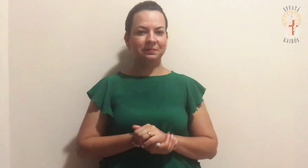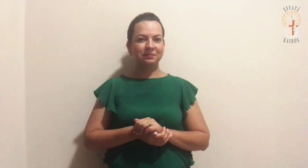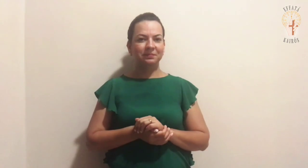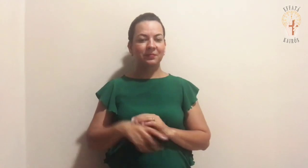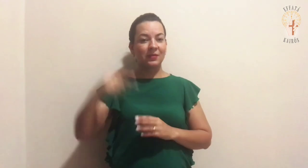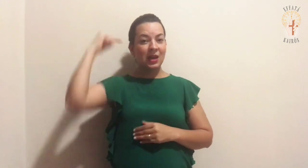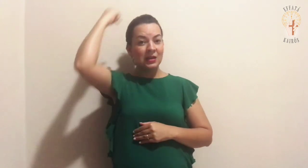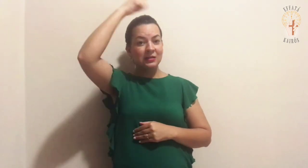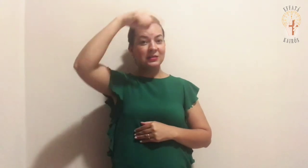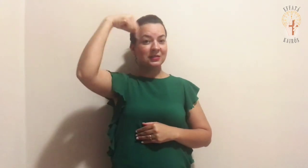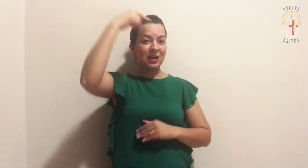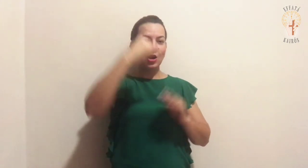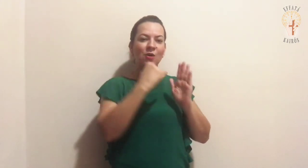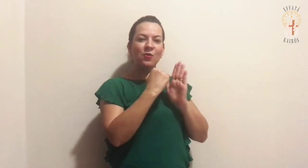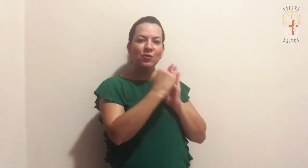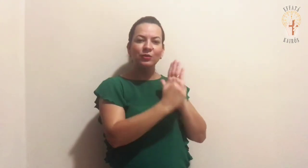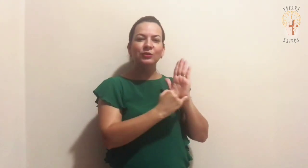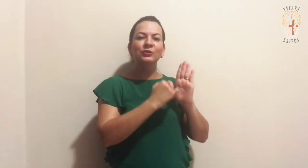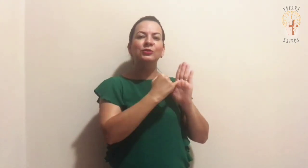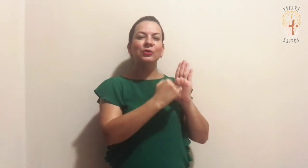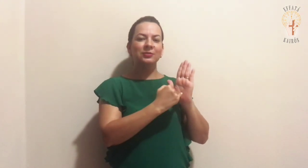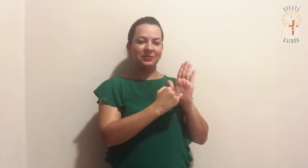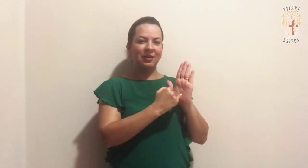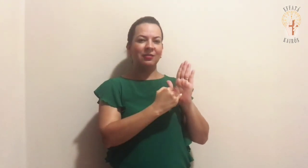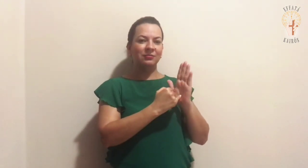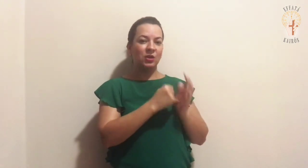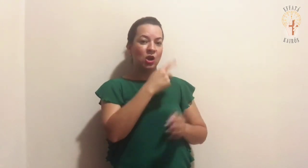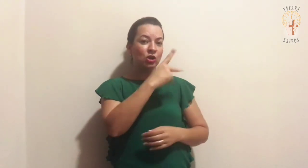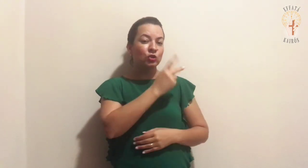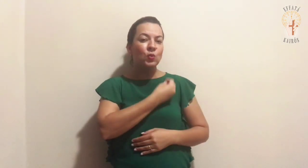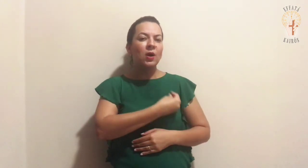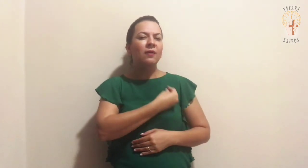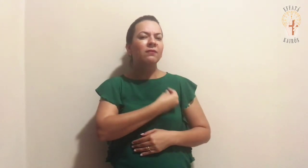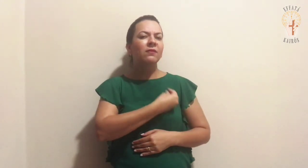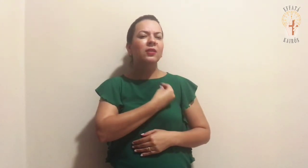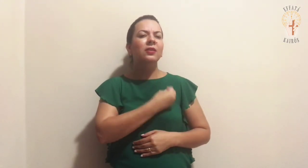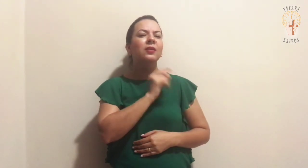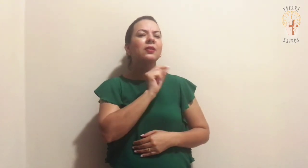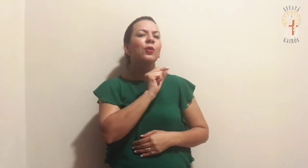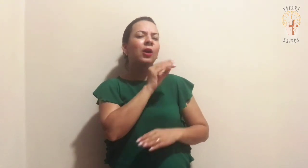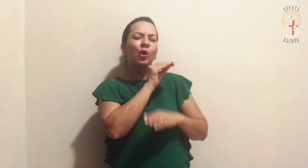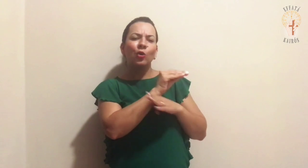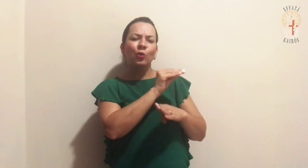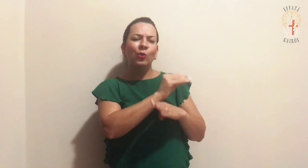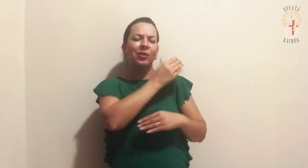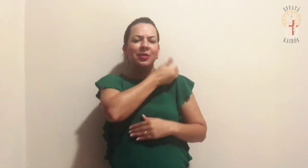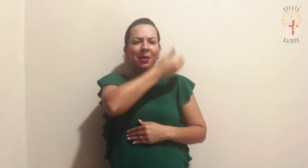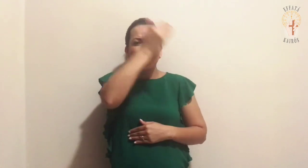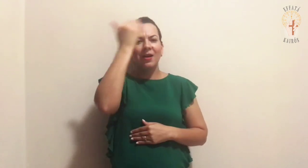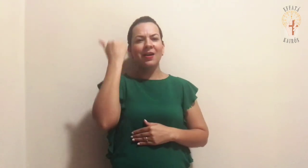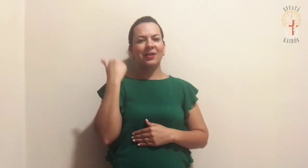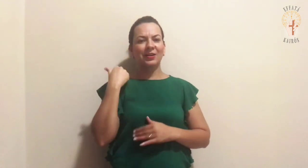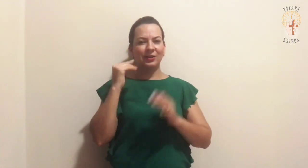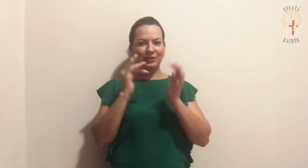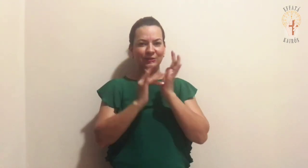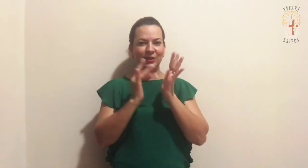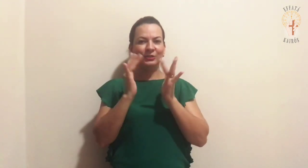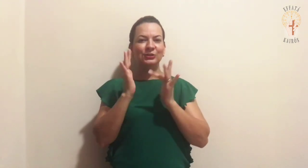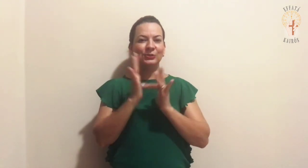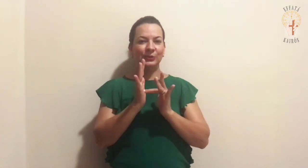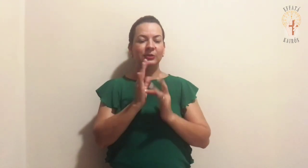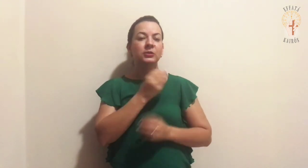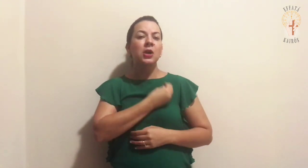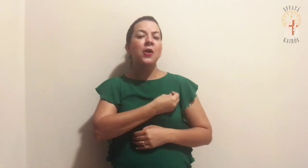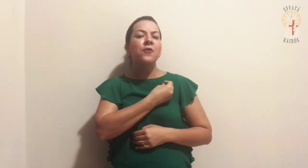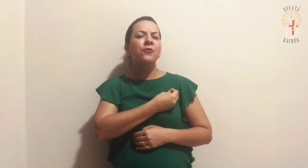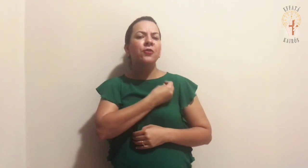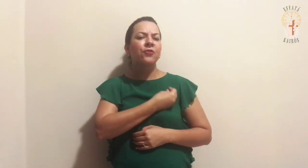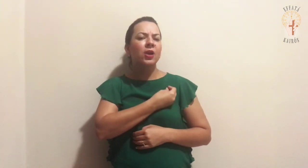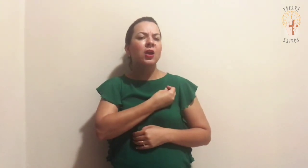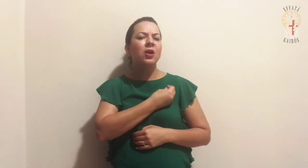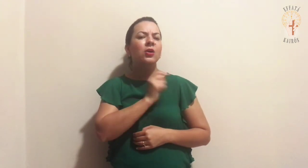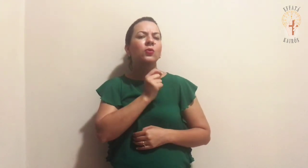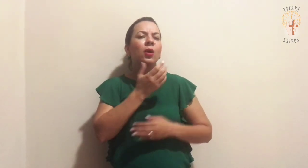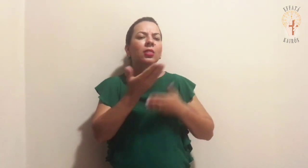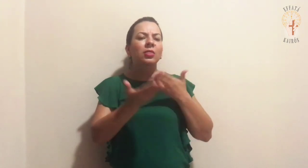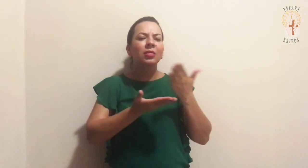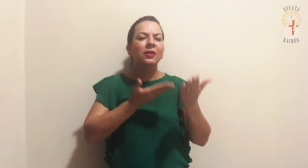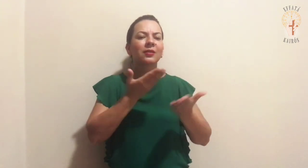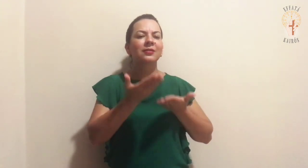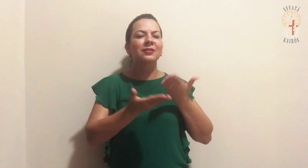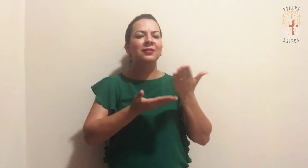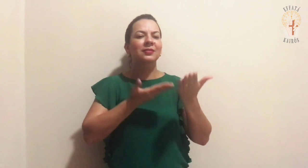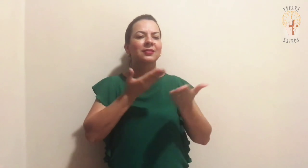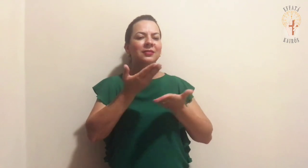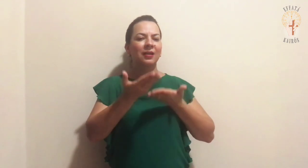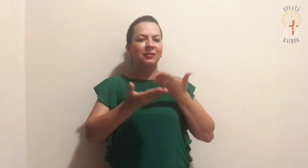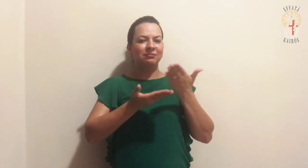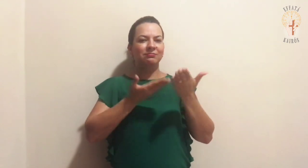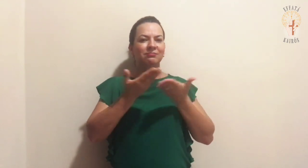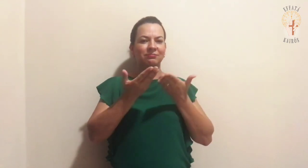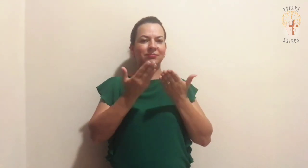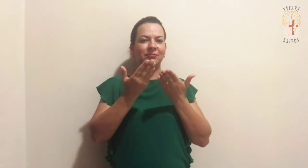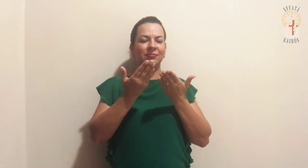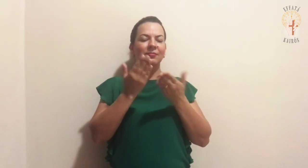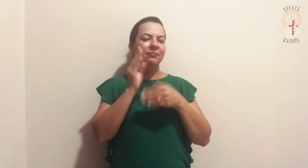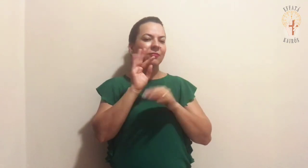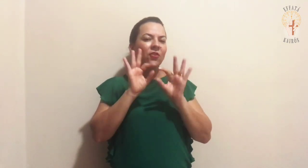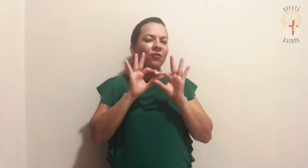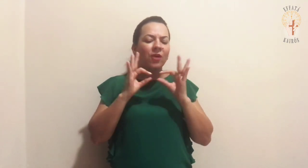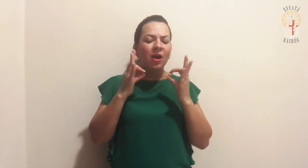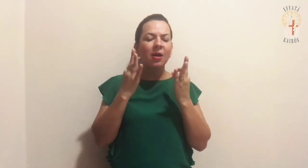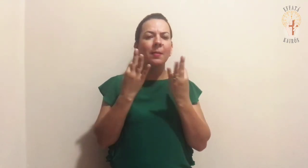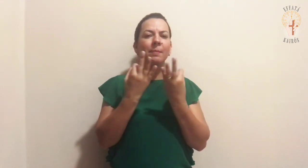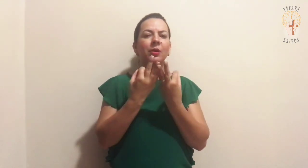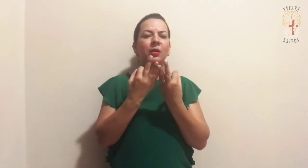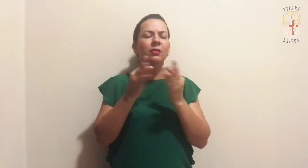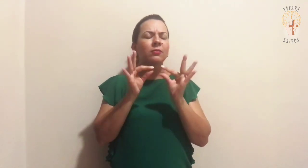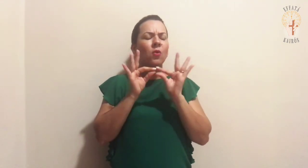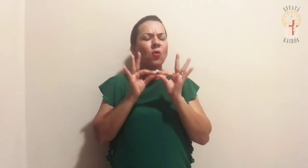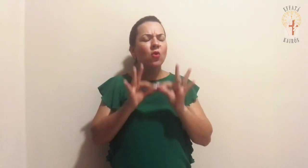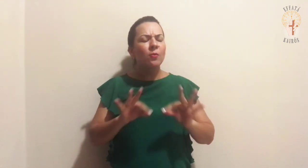Saint Joseph devoted his life to the care of Jesus and Mary.